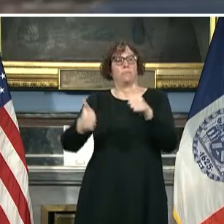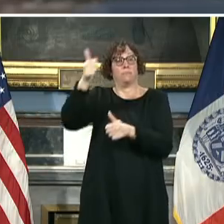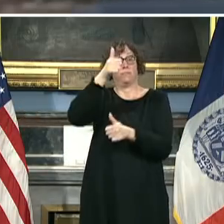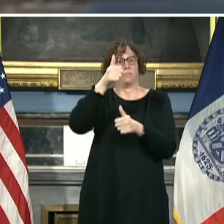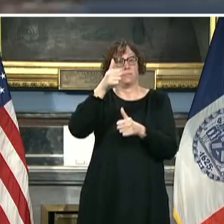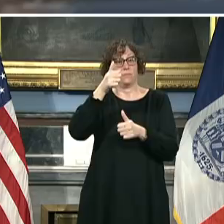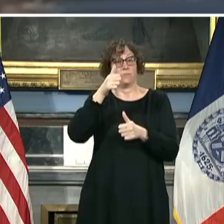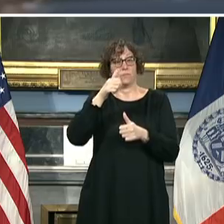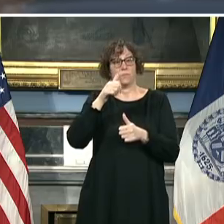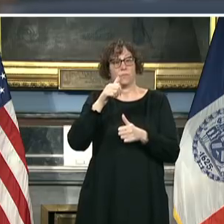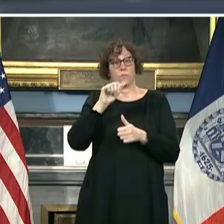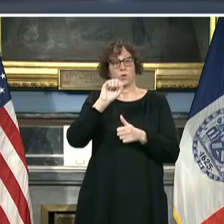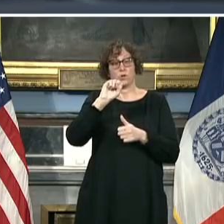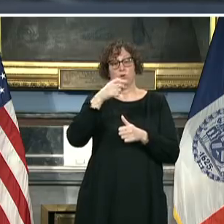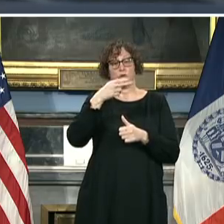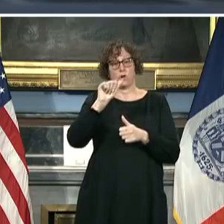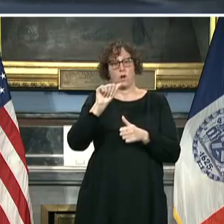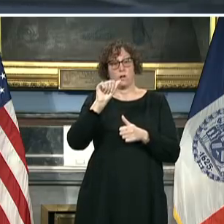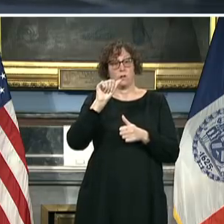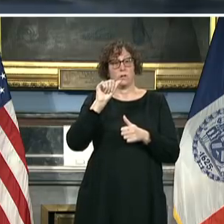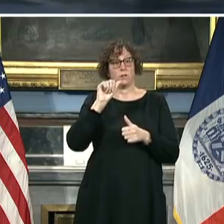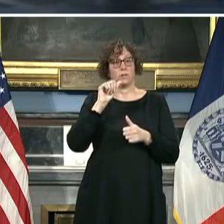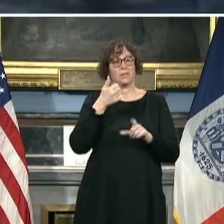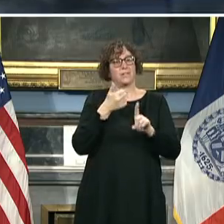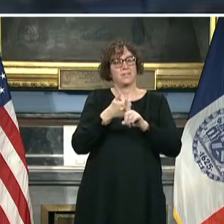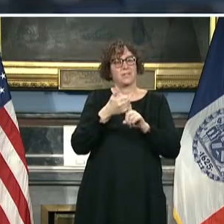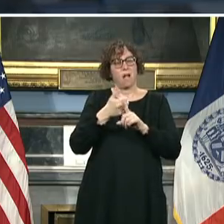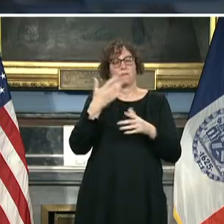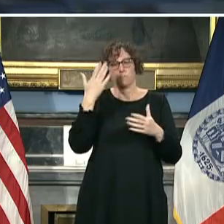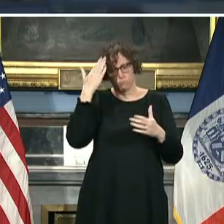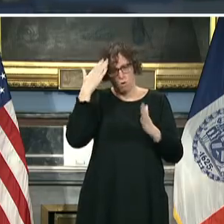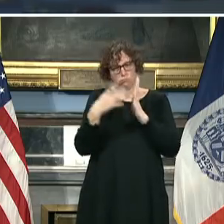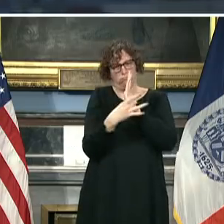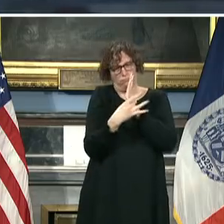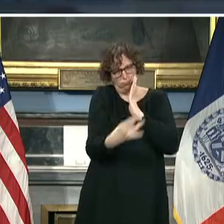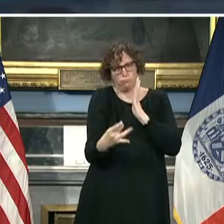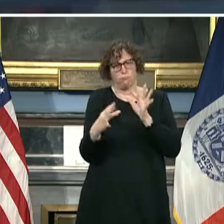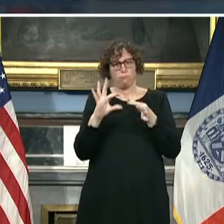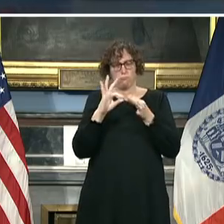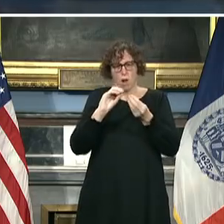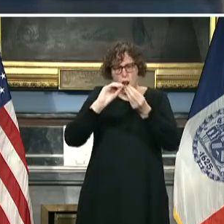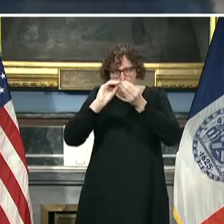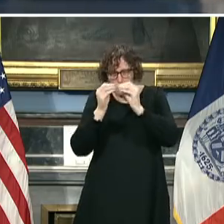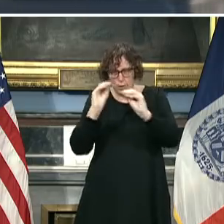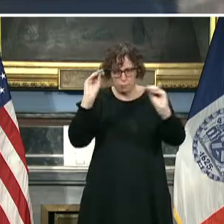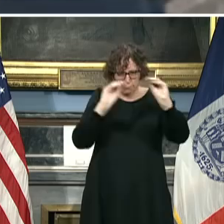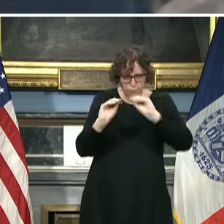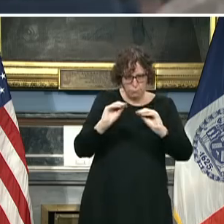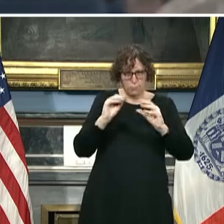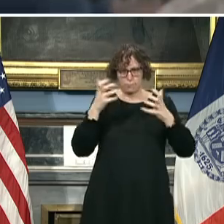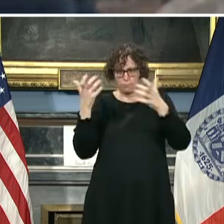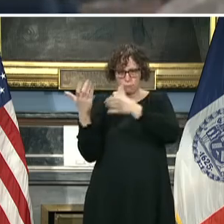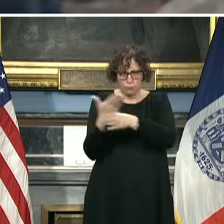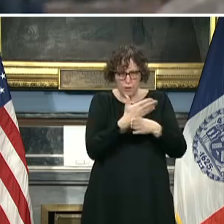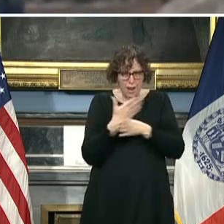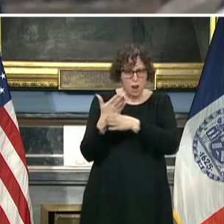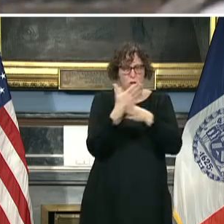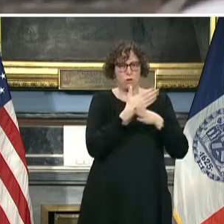MET IN MY ENTIRE LIFE THAN DERMOTT SHEA AND I'VE